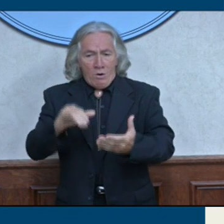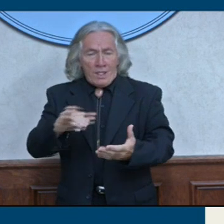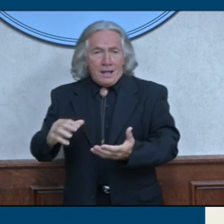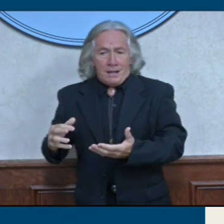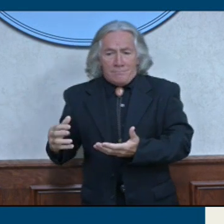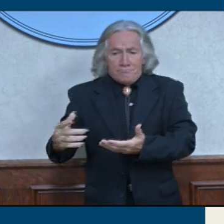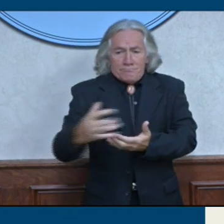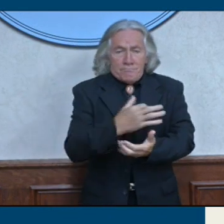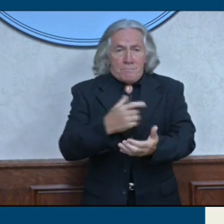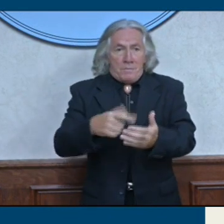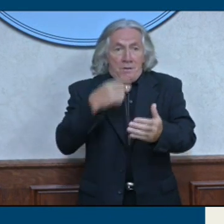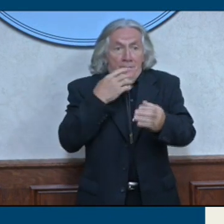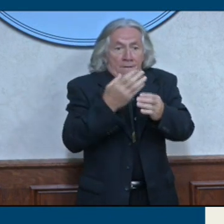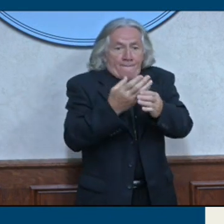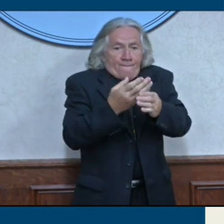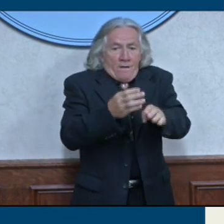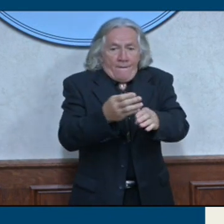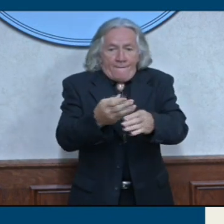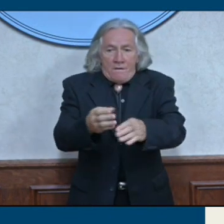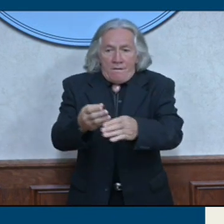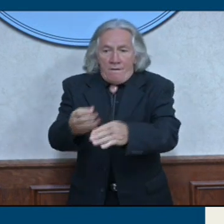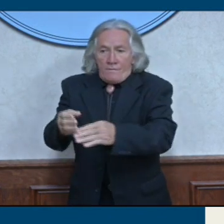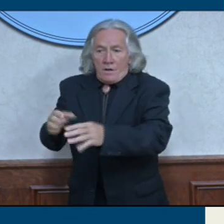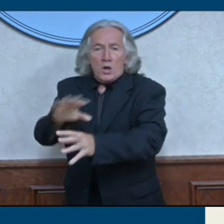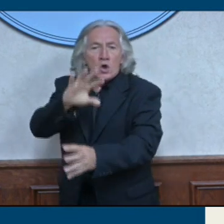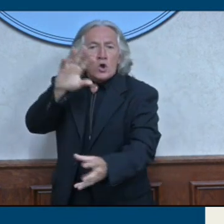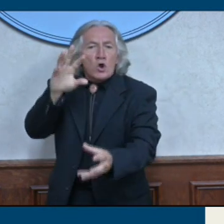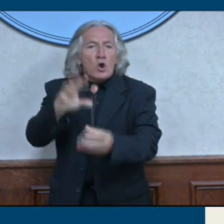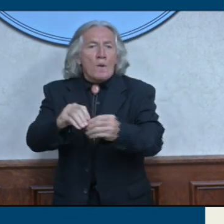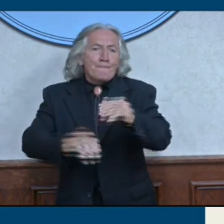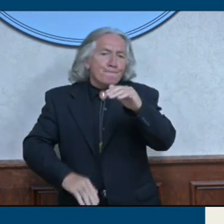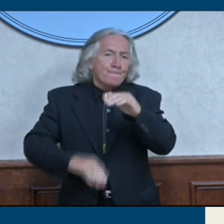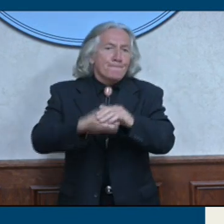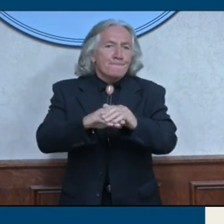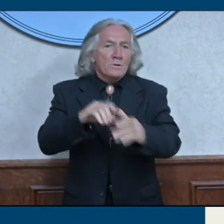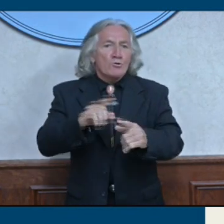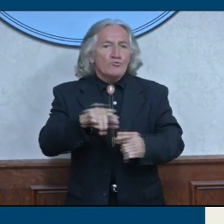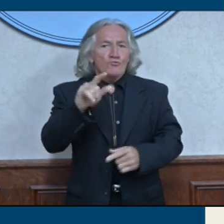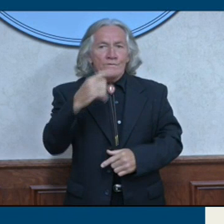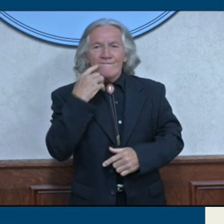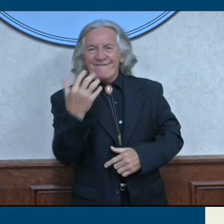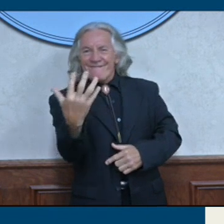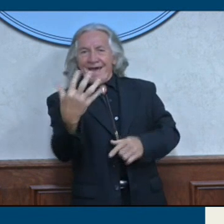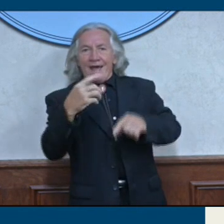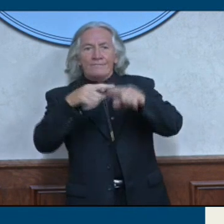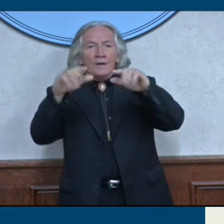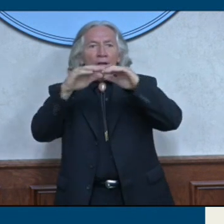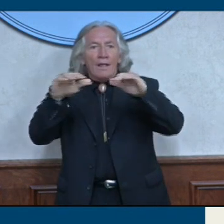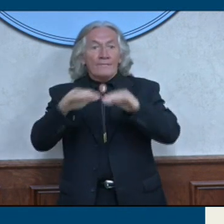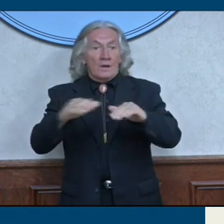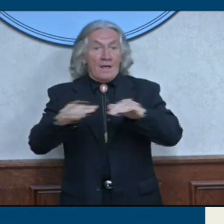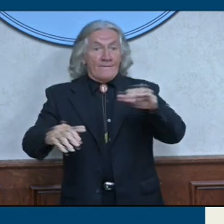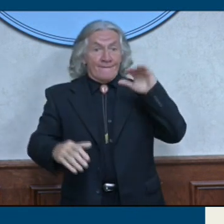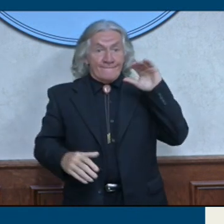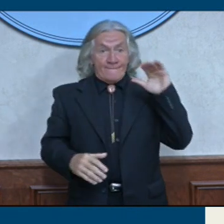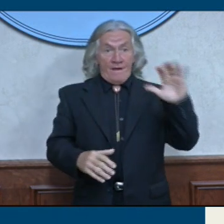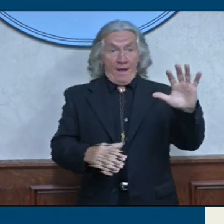DEPARTMENT OF STATE HEALTH SERVICES WORKED ON VERY HARD AND ALLOWED ME TO BE PART OF PART OF THAT CONVERSATION WHERE WE DIVIDED THE BEXAR THE